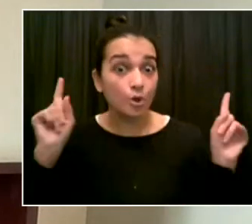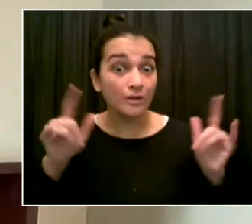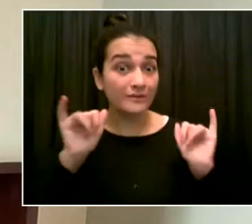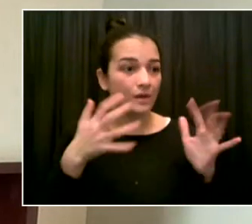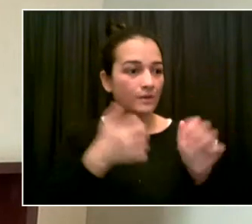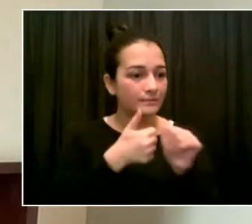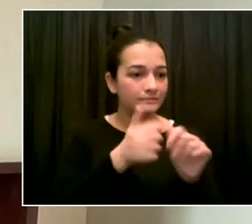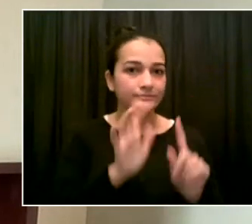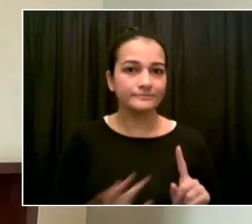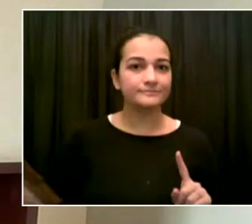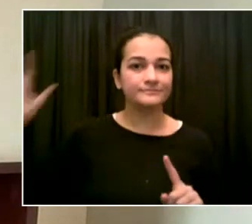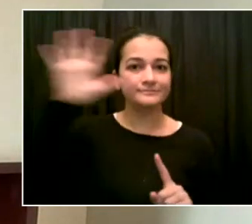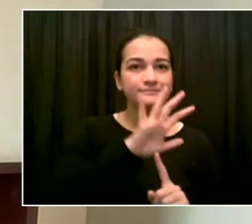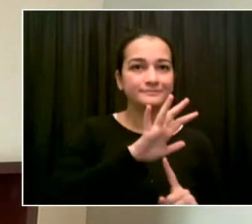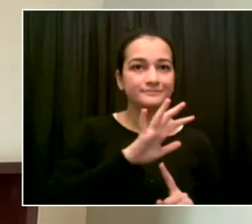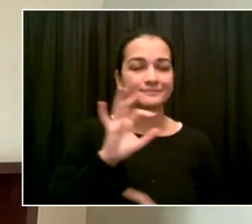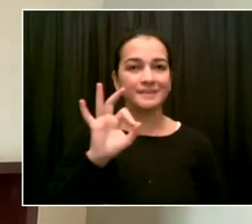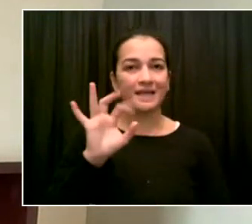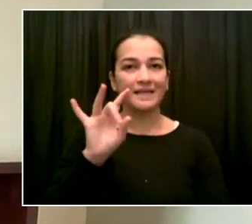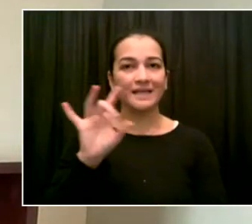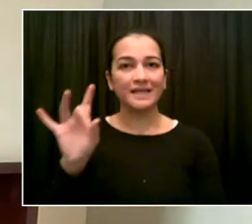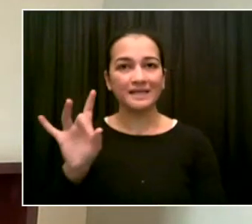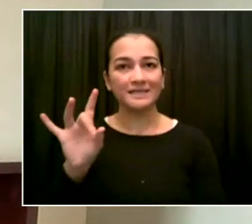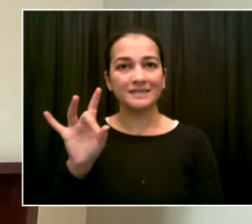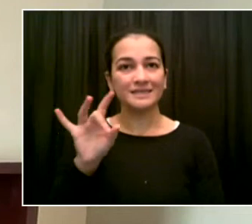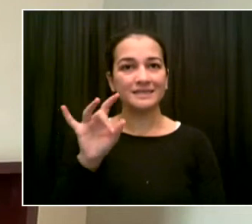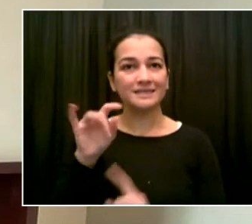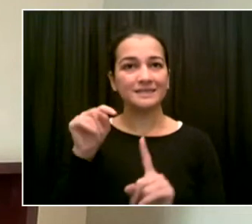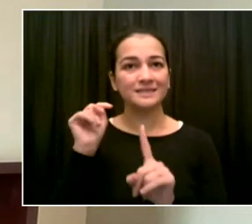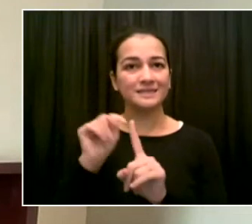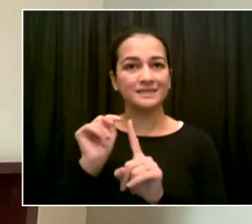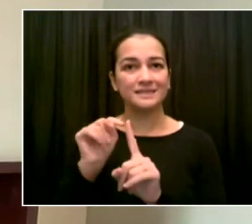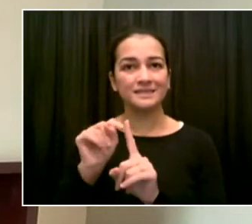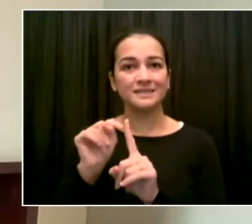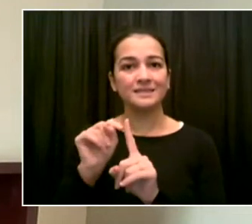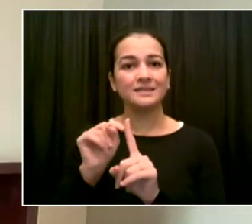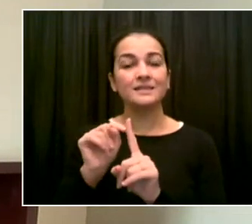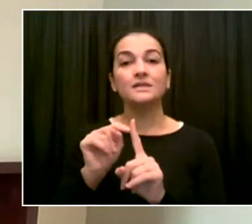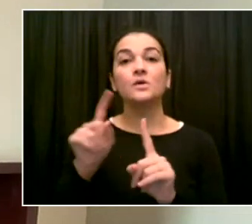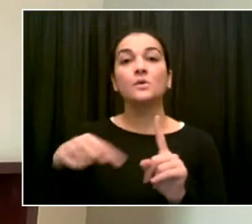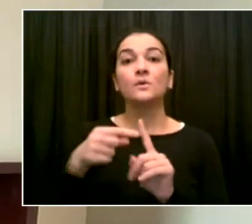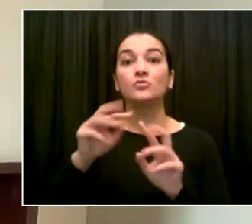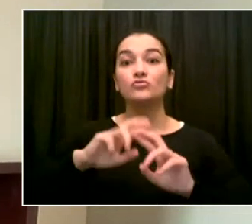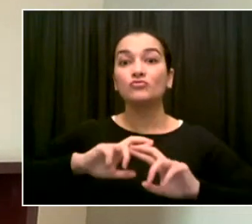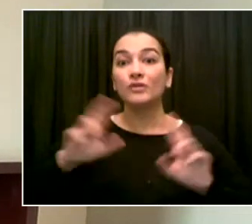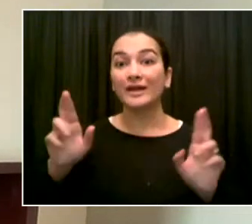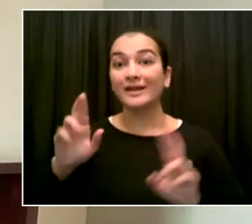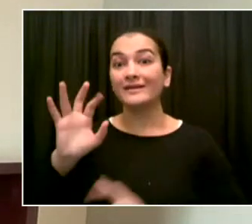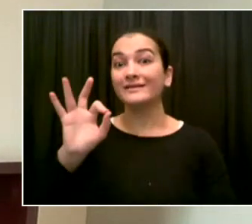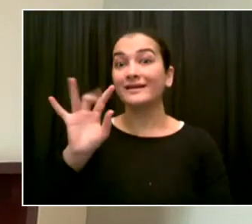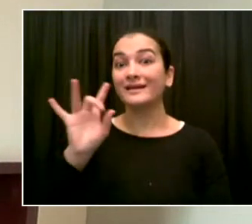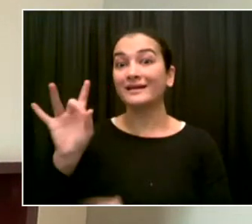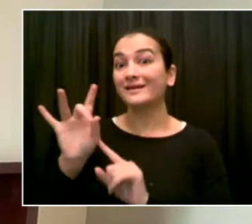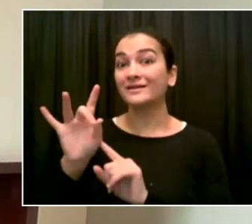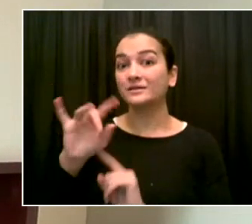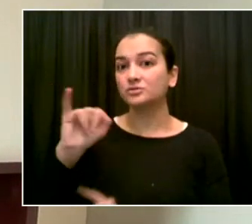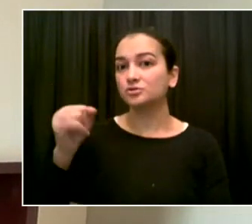IN JULY WHEN 988 BECOMES A LIVE THREE DIGIT NUMBER, WE ARE VERY HOPEFUL FOR WHAT IT WILL